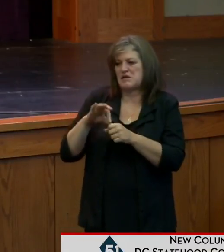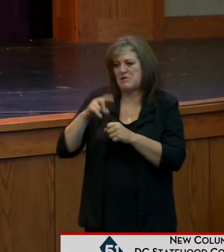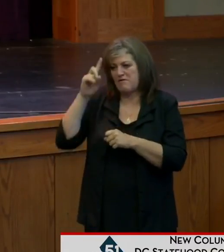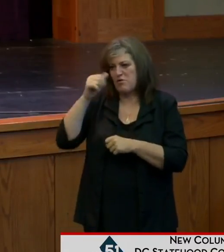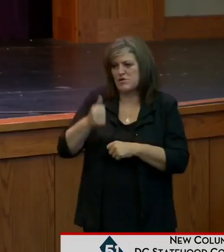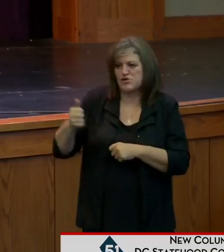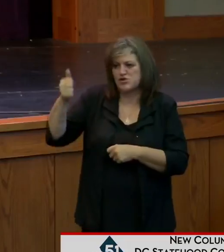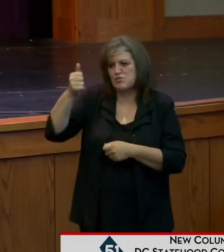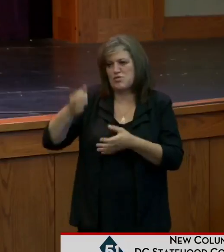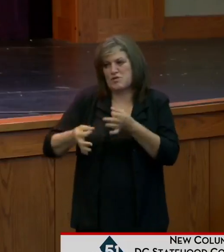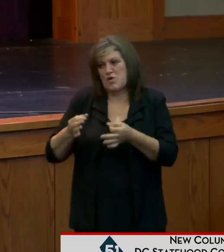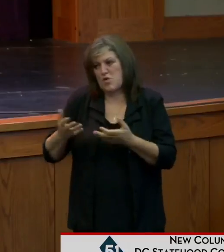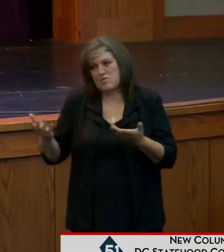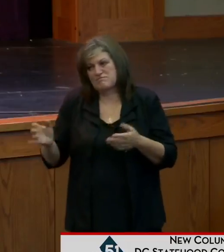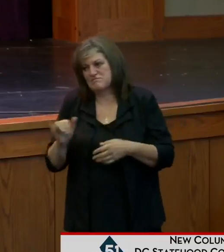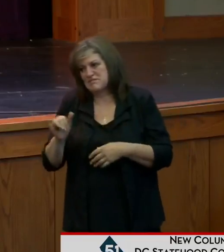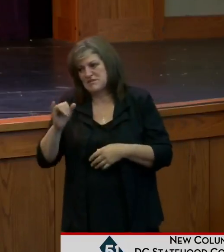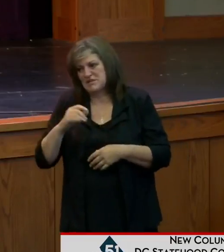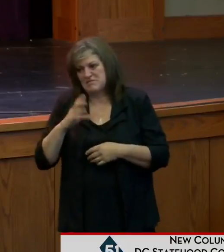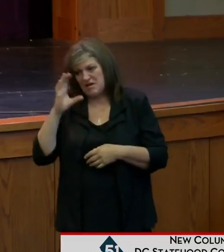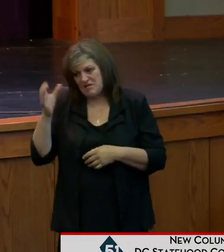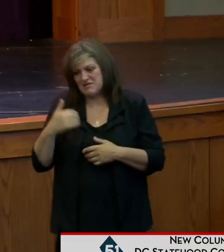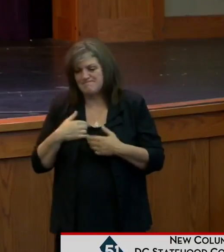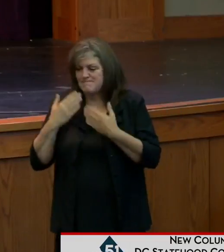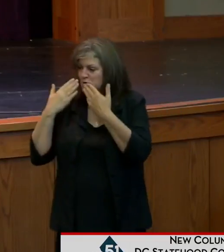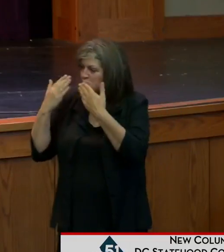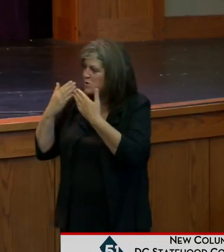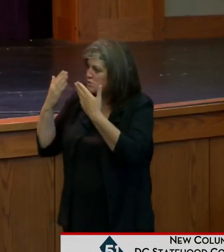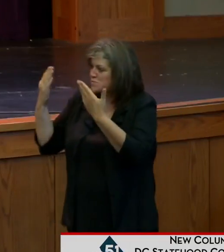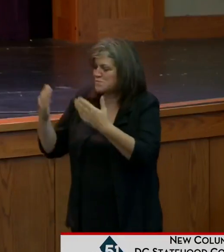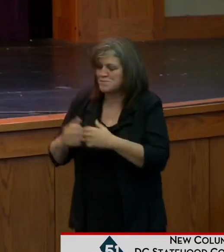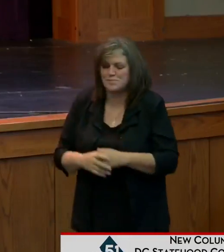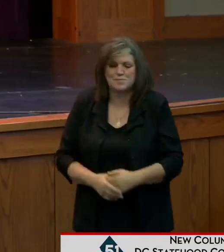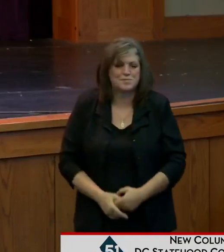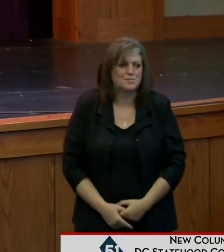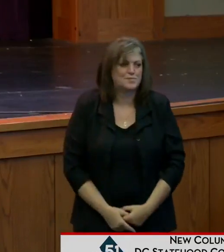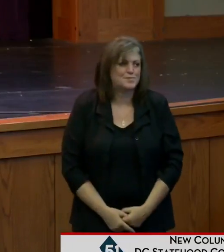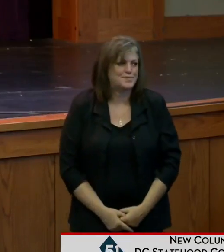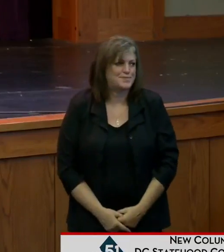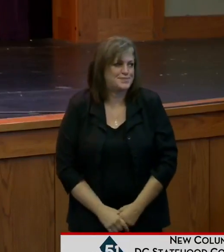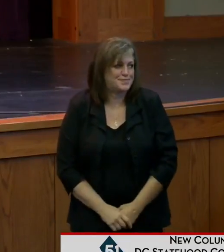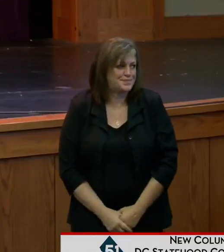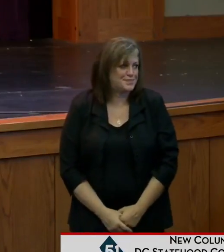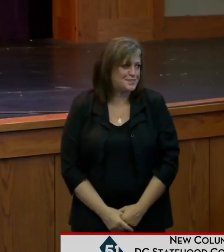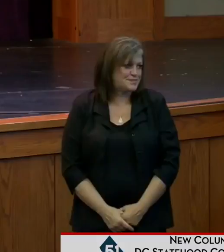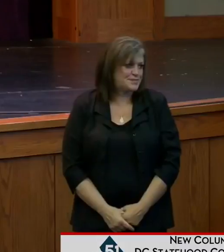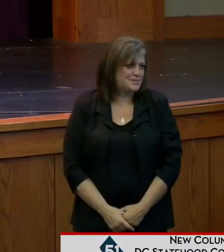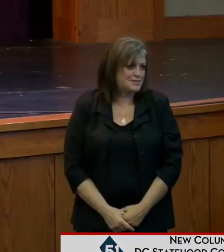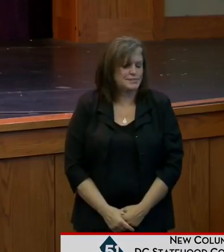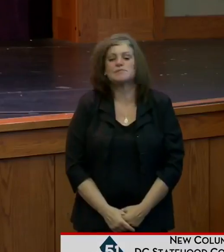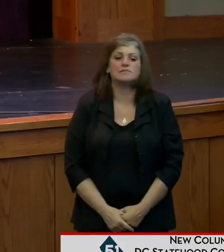SUPREME COURT. SO WITH THAT I THANK YOU VERY MUCH AND I APPRECIATE IT. THANK YOU.